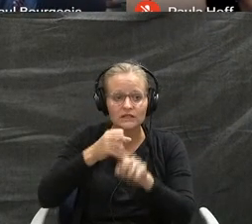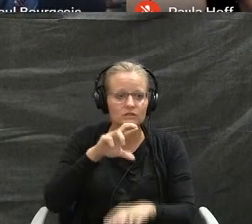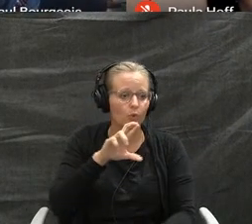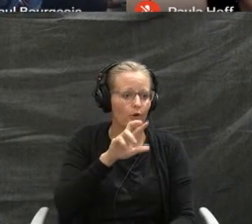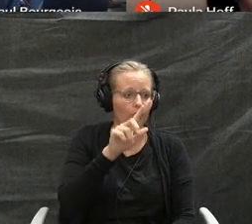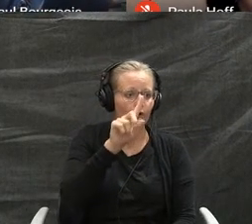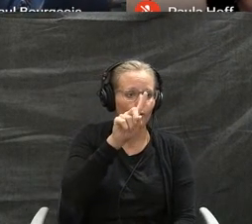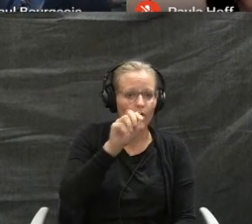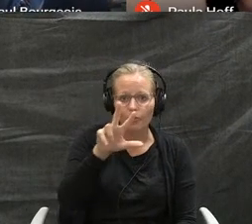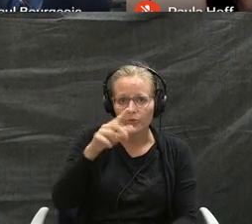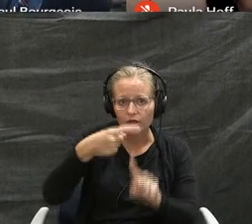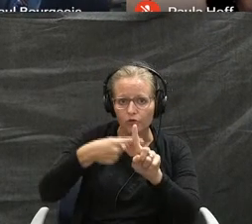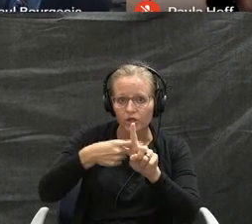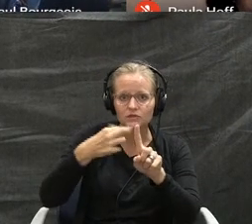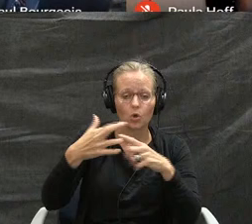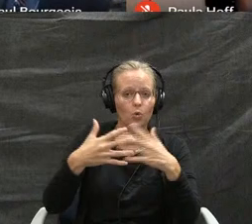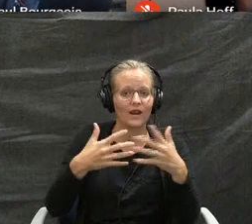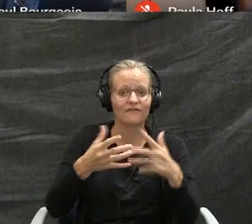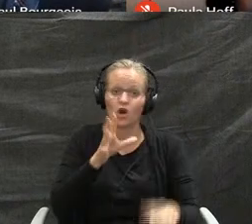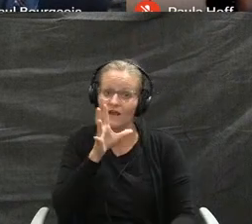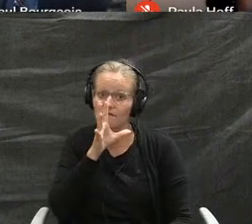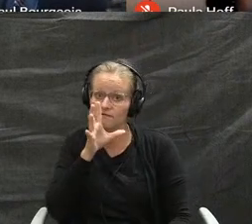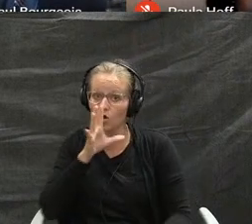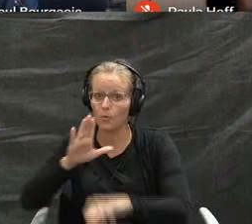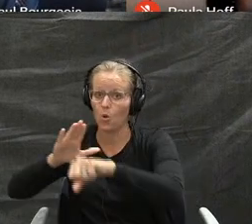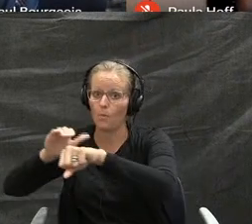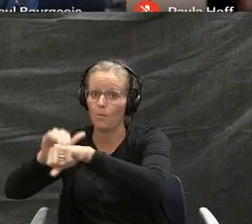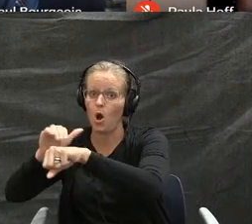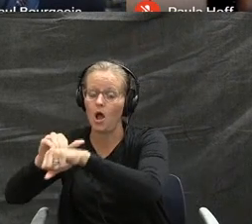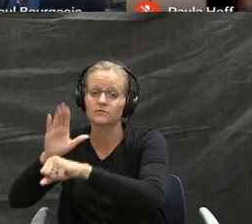whatever. Um, basically office staff will be able to say you